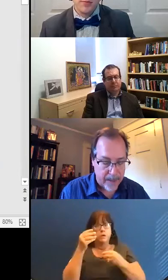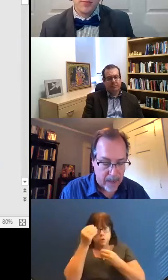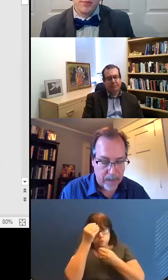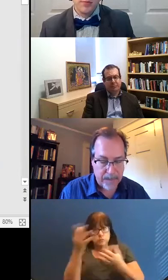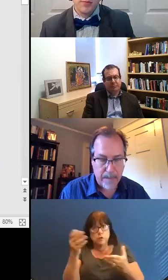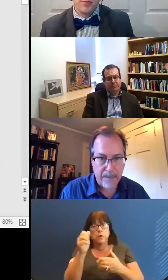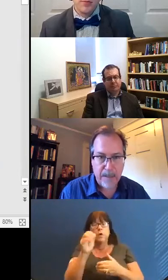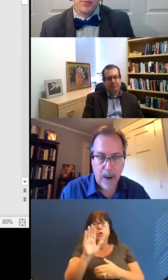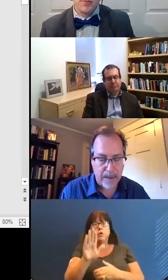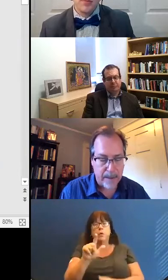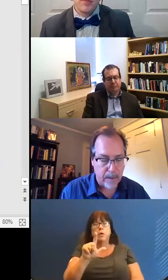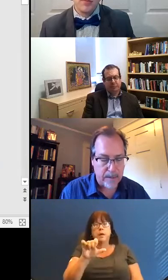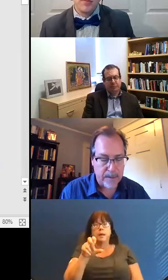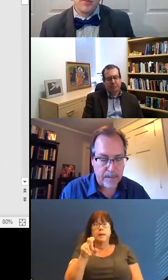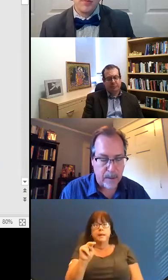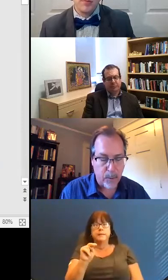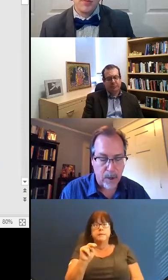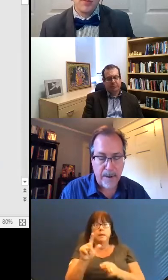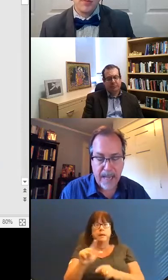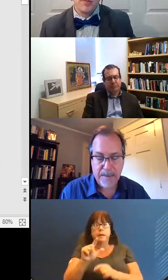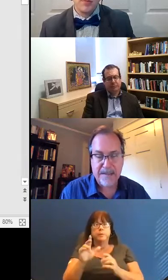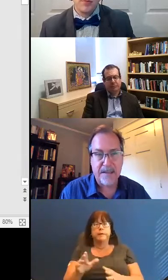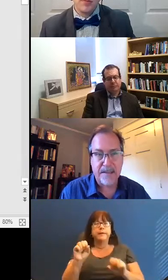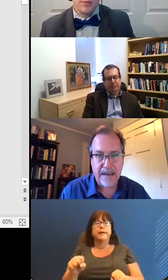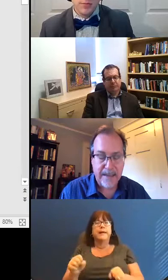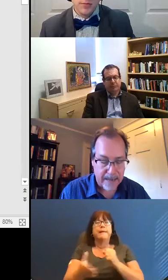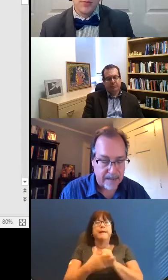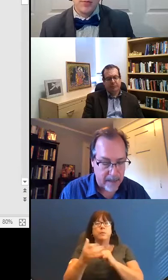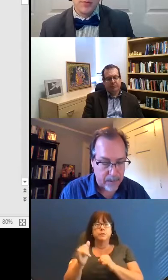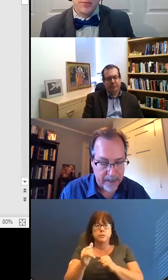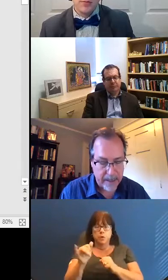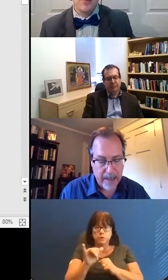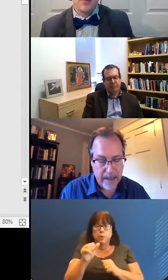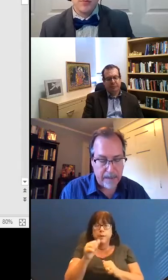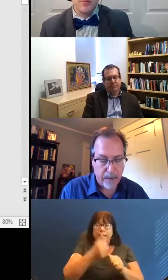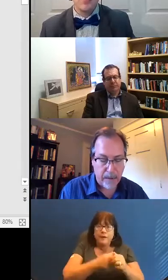help every department or program on campus has an assigned librarian and if you don't already